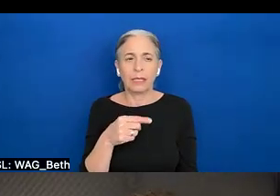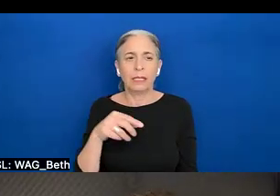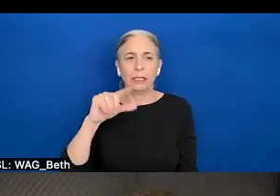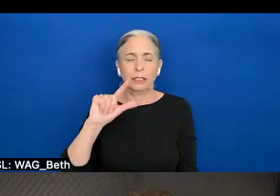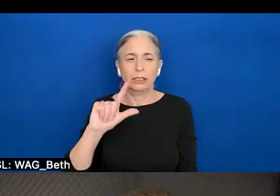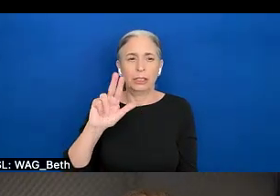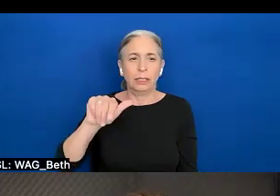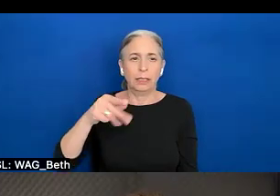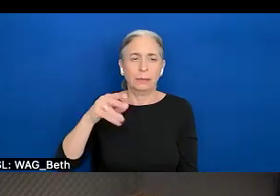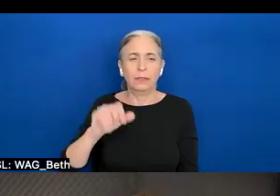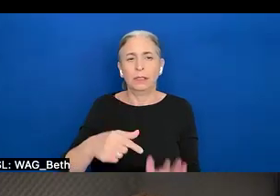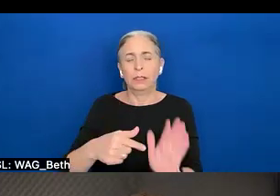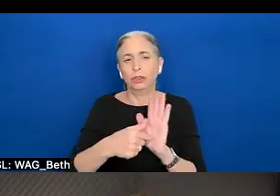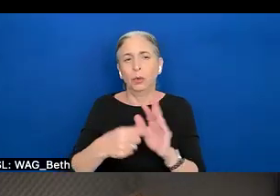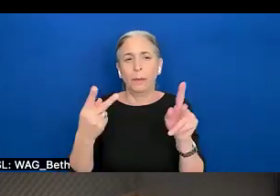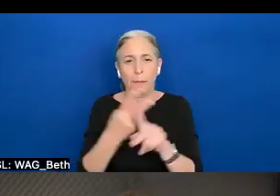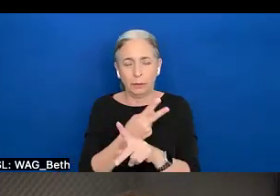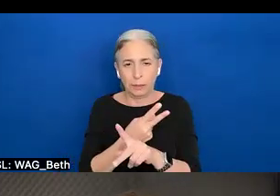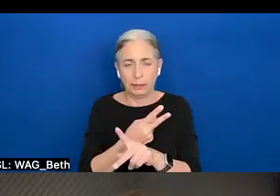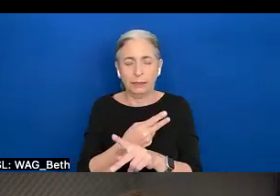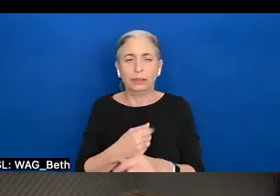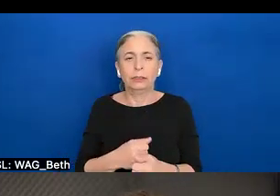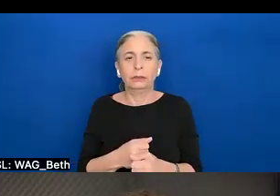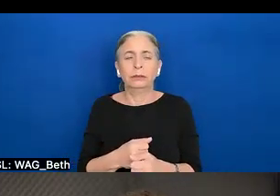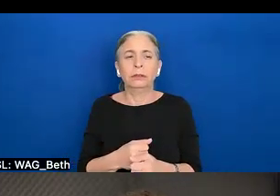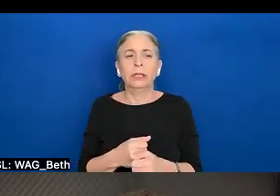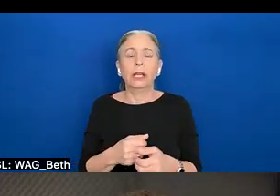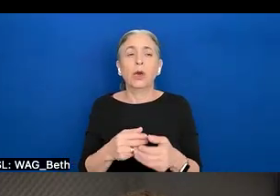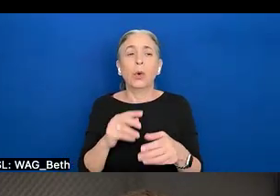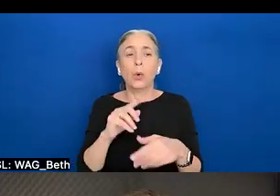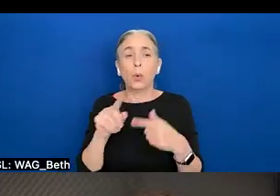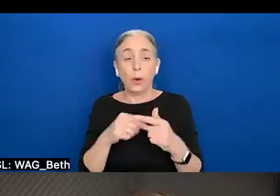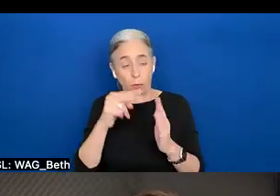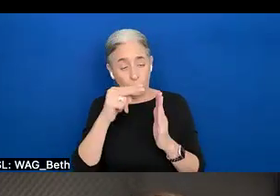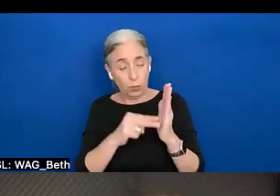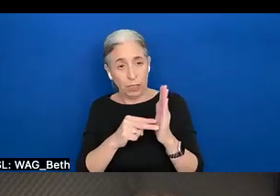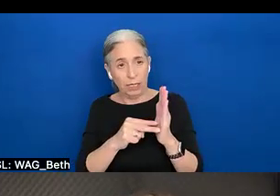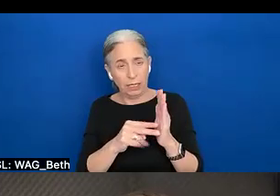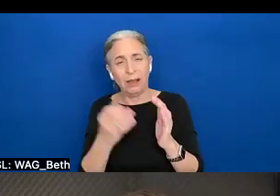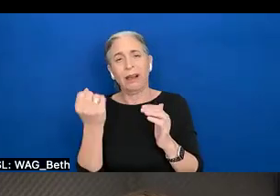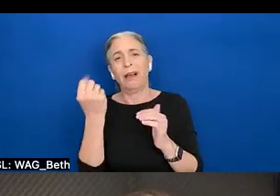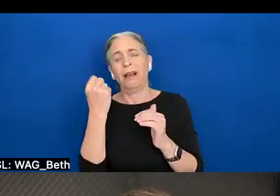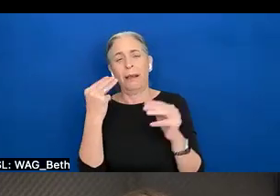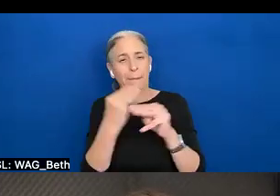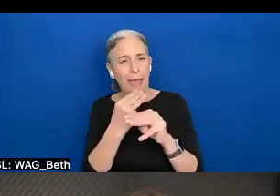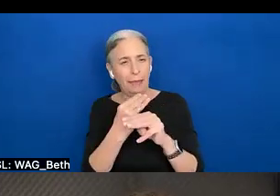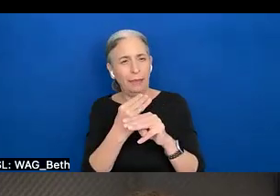So when we read that glyph, we can read this multiple,